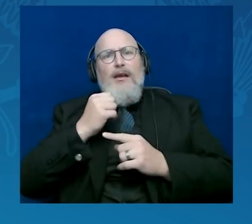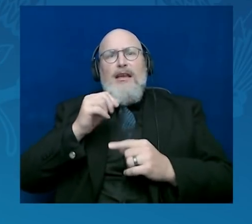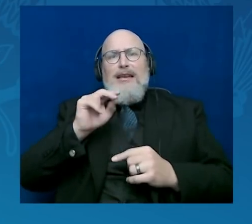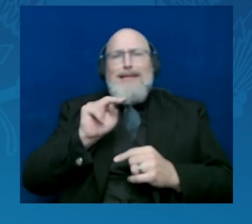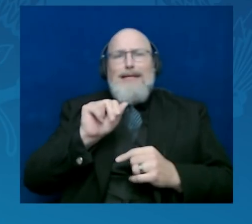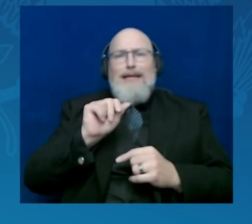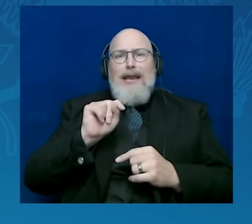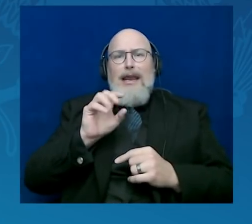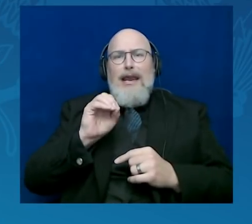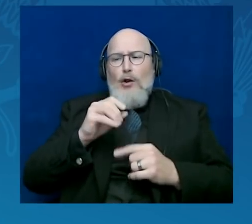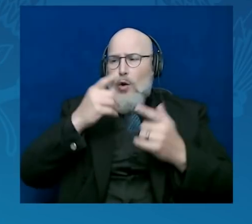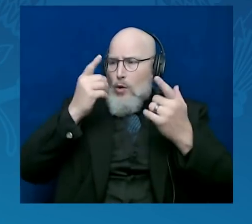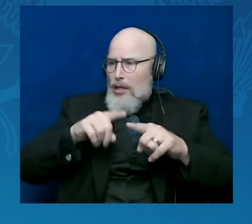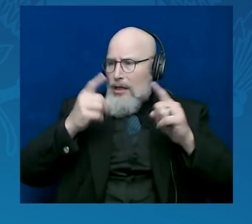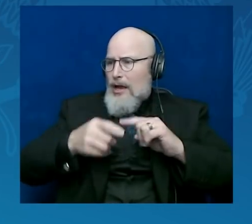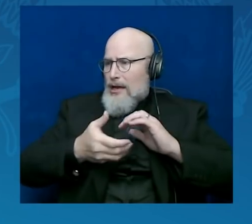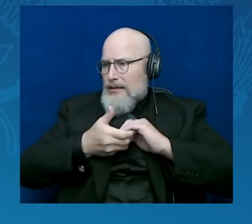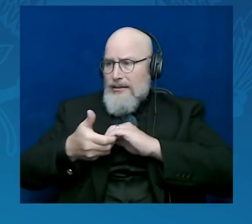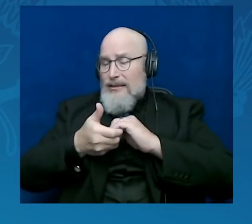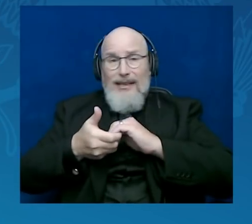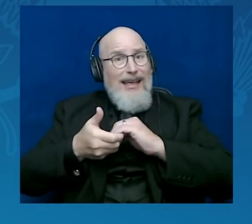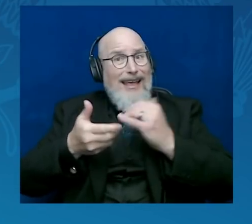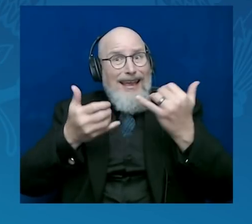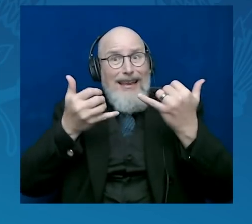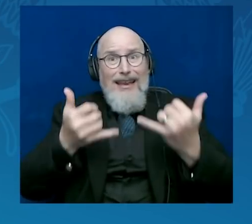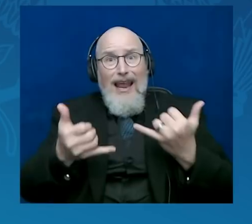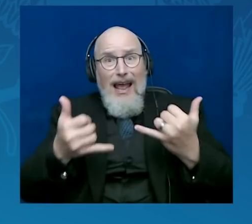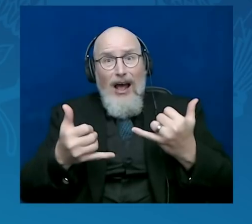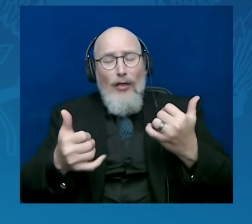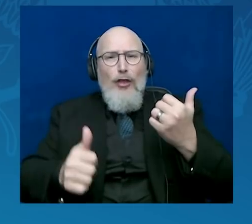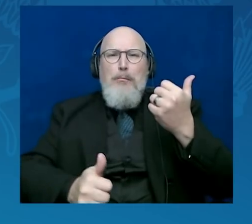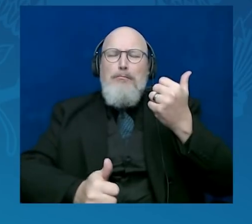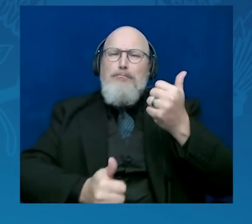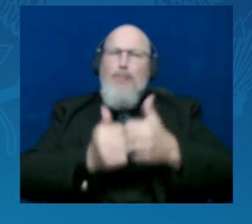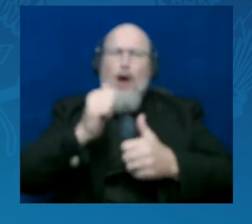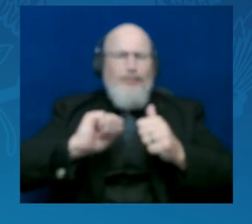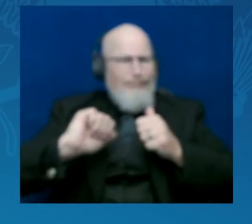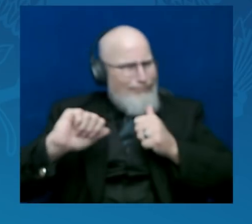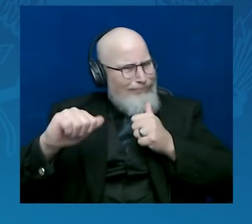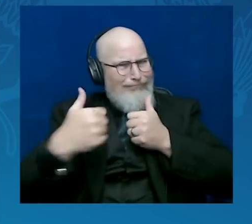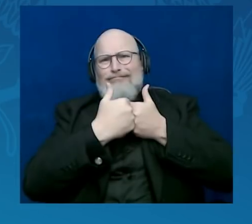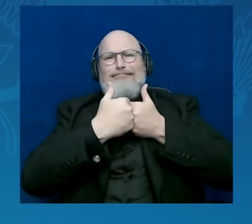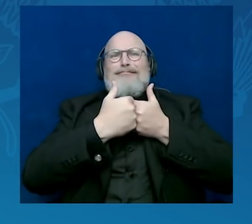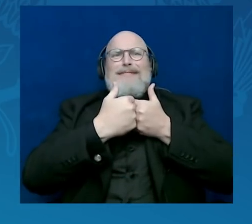Now, even in the most difficult times for our transatlantic community